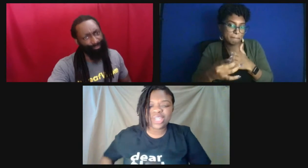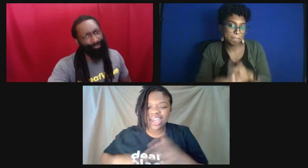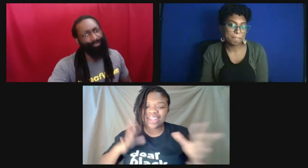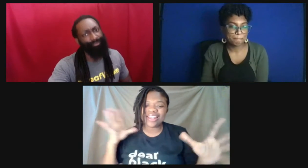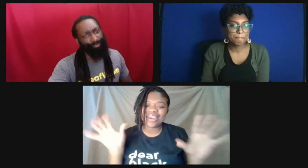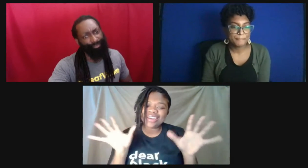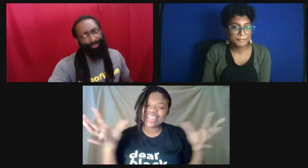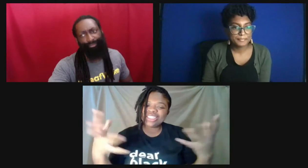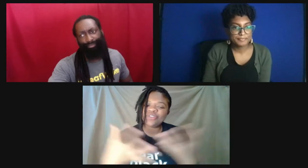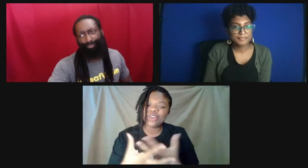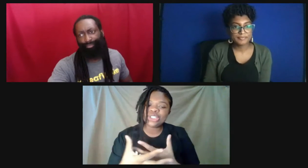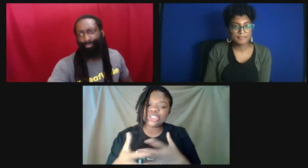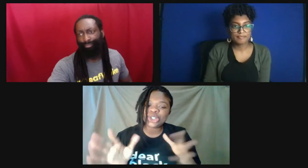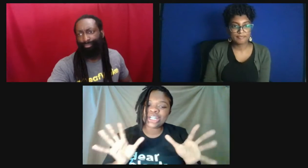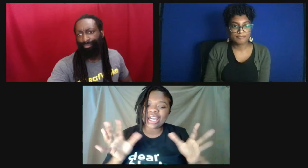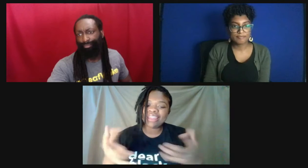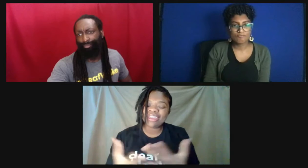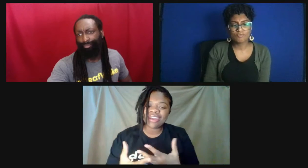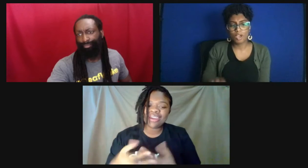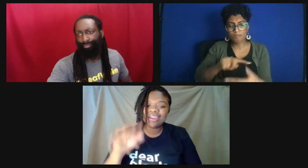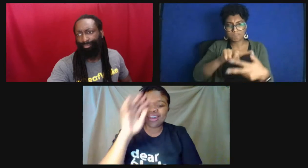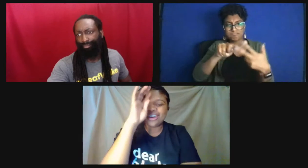So it kinda like, it's full circle kinda thing.